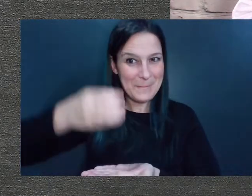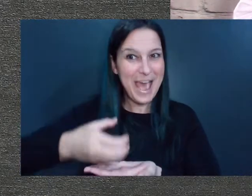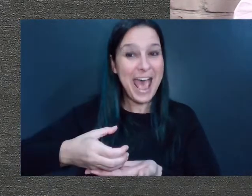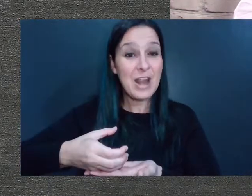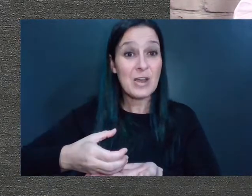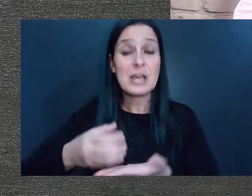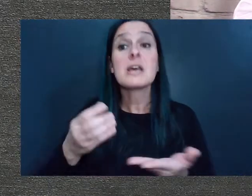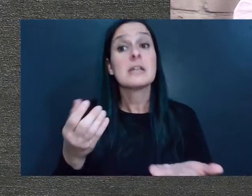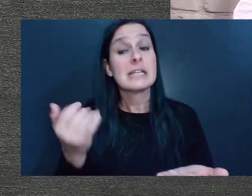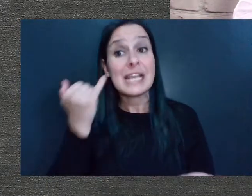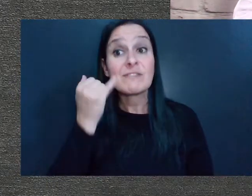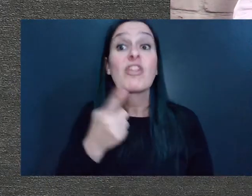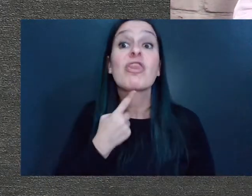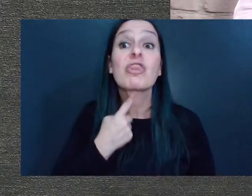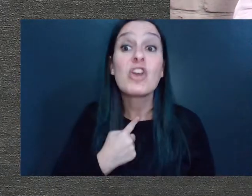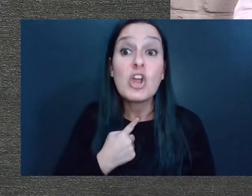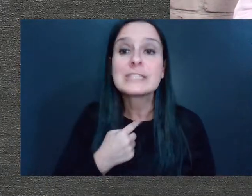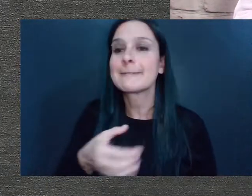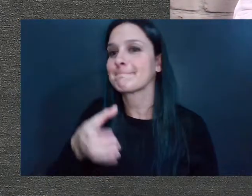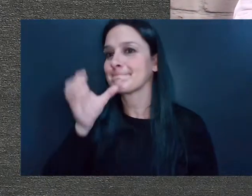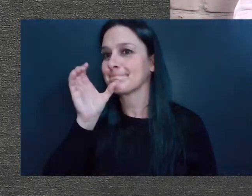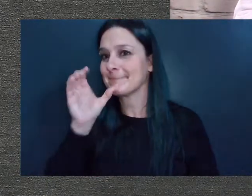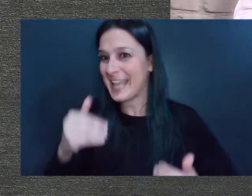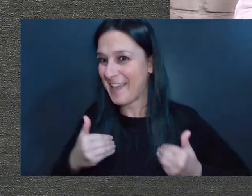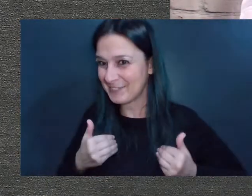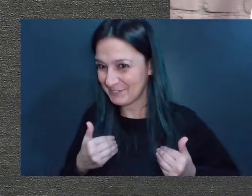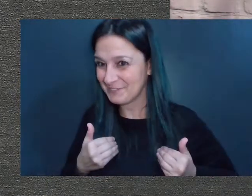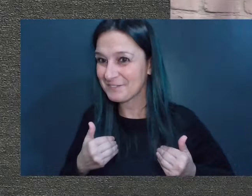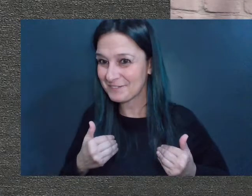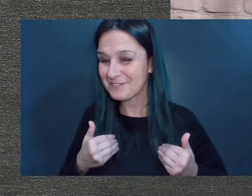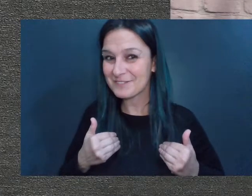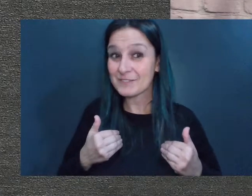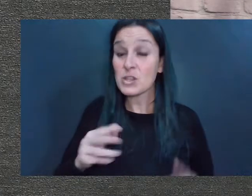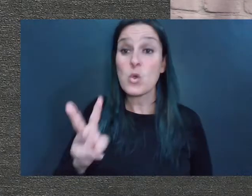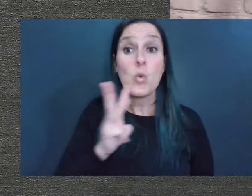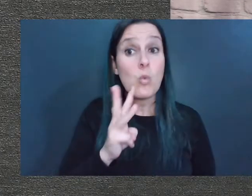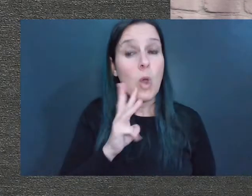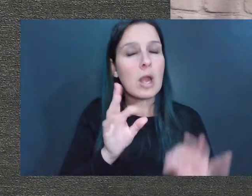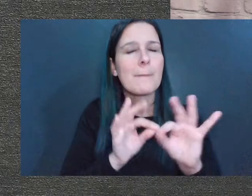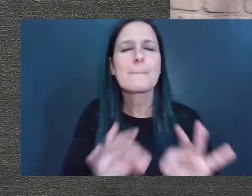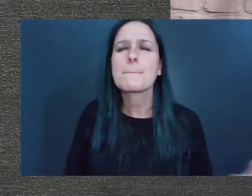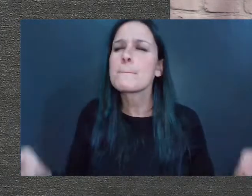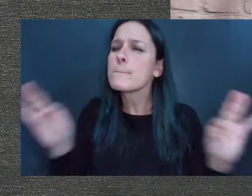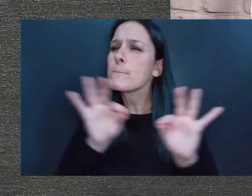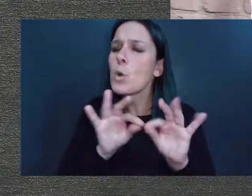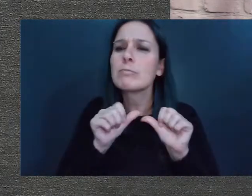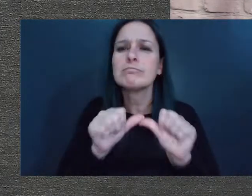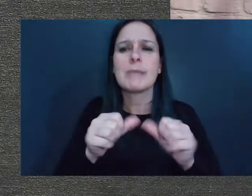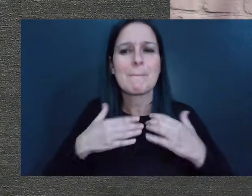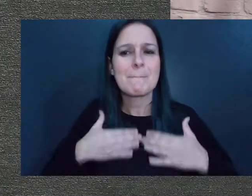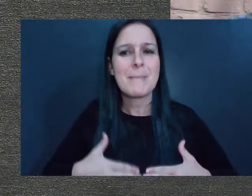that's in case I get thirsty during the day. Water is very important to keep your body healthy.